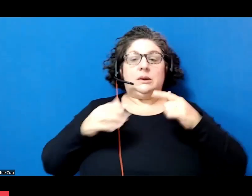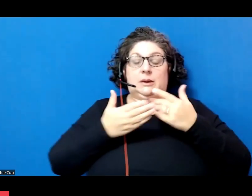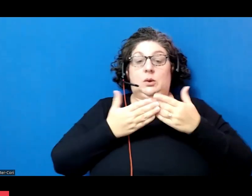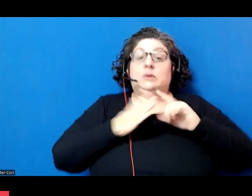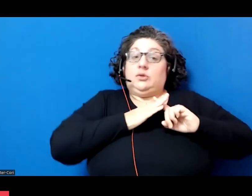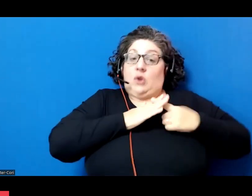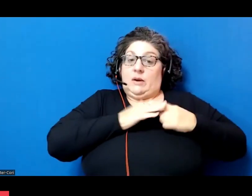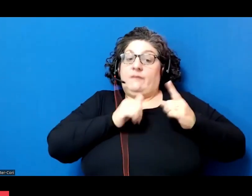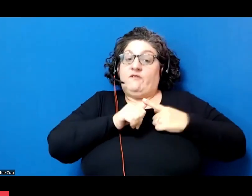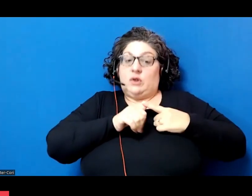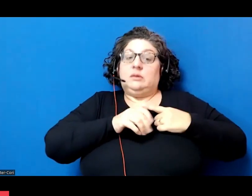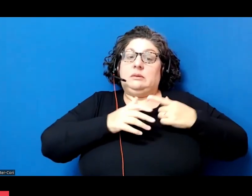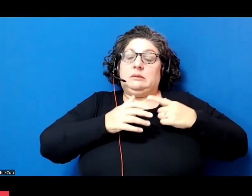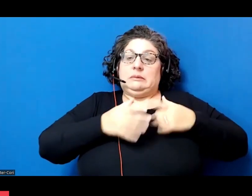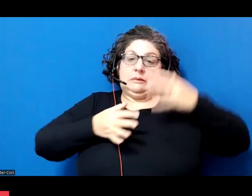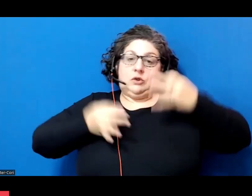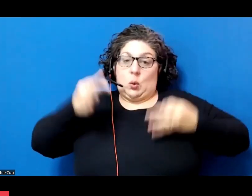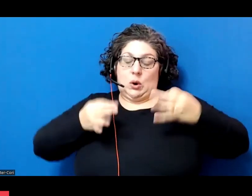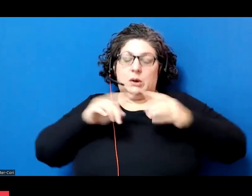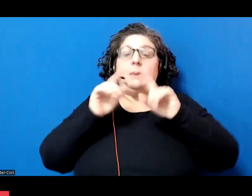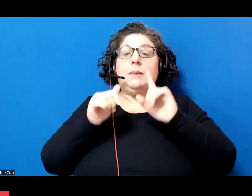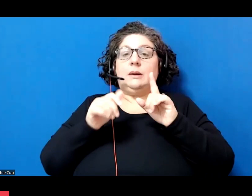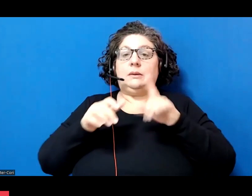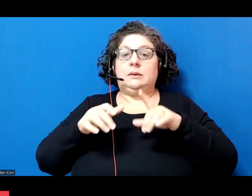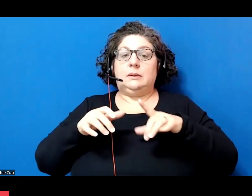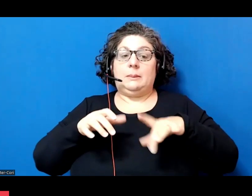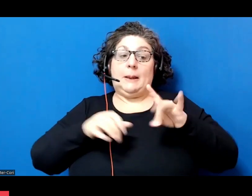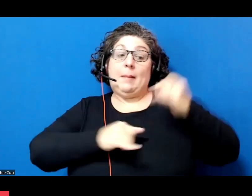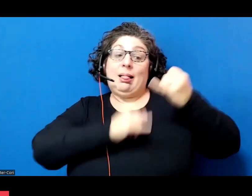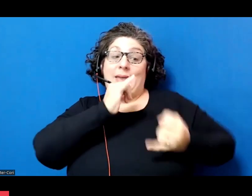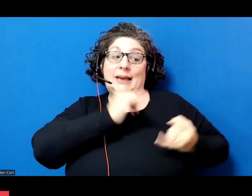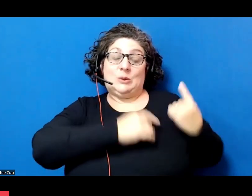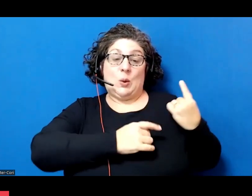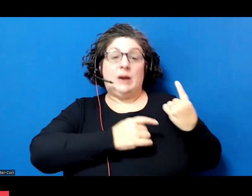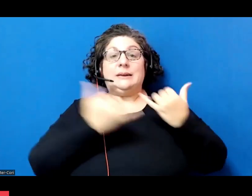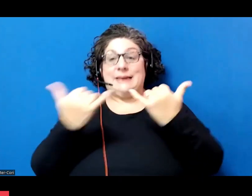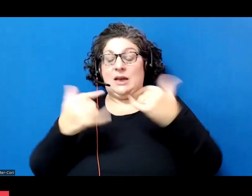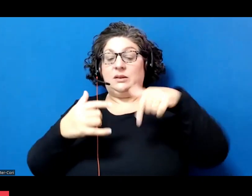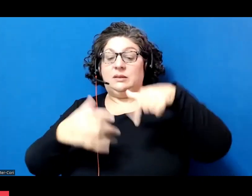Briefly, and to pick up where our last case left off, this, too involves the redistricting